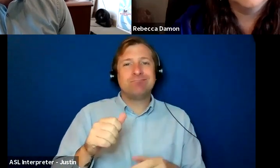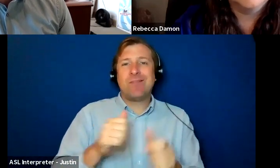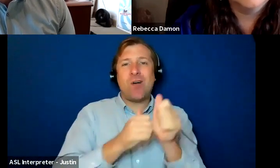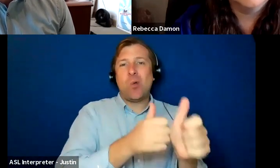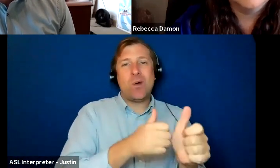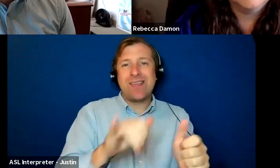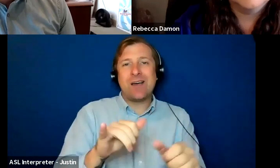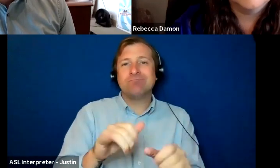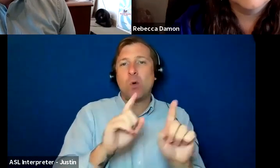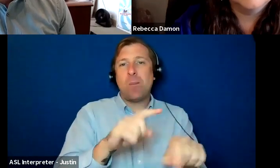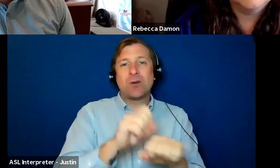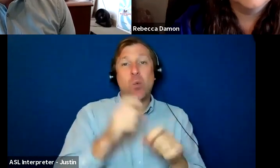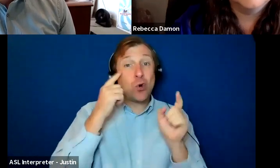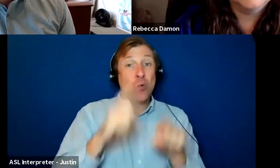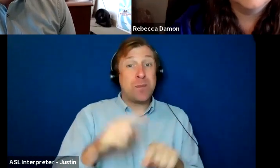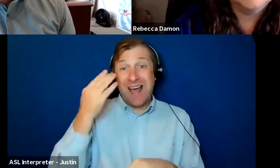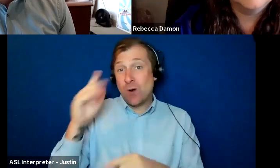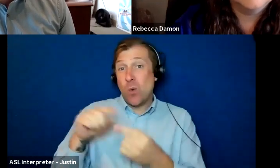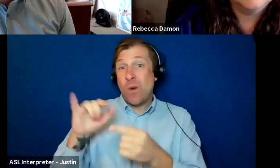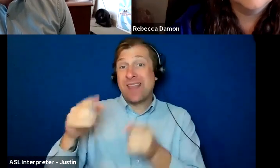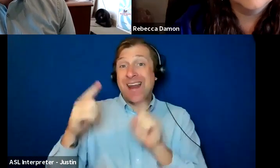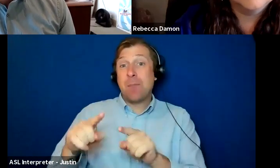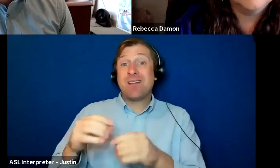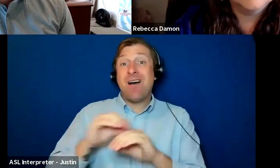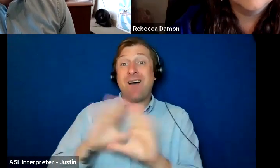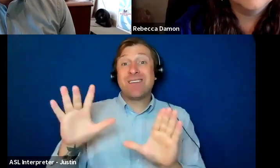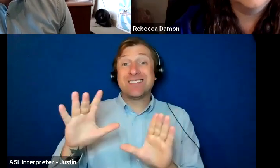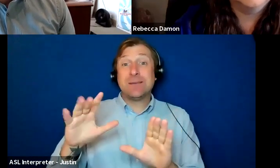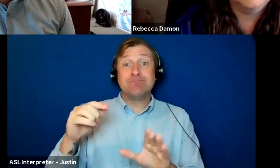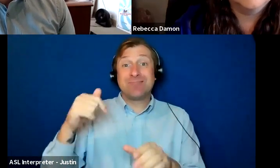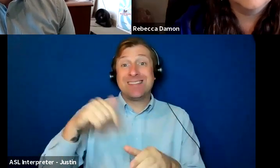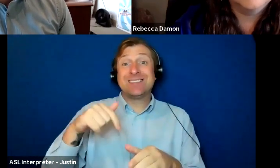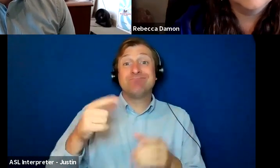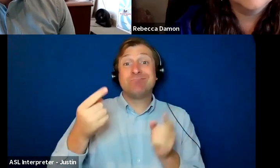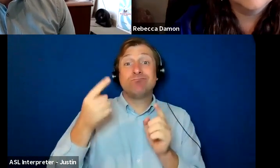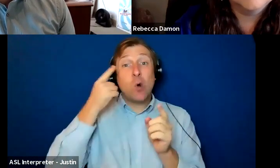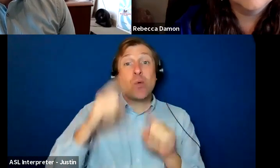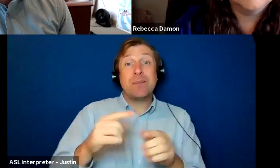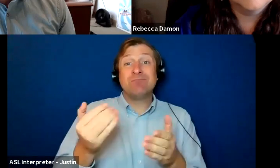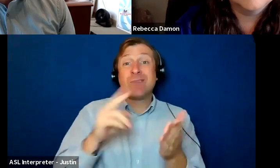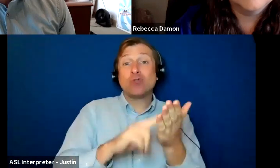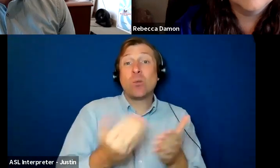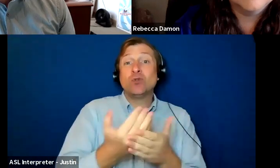I don't know when that happened. Obviously this agreement took effect this past Monday, but I would encourage anyone who experiences